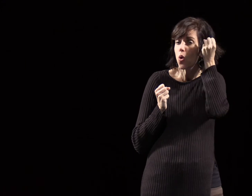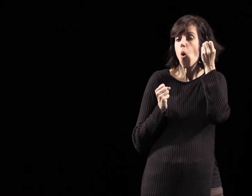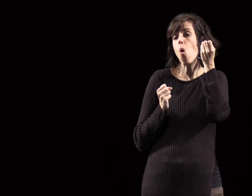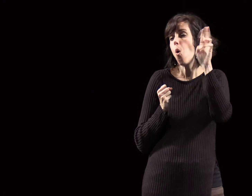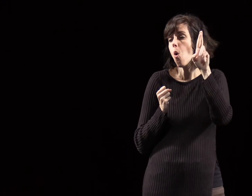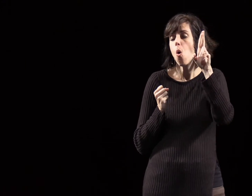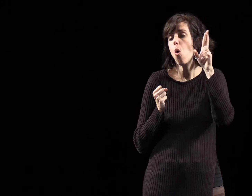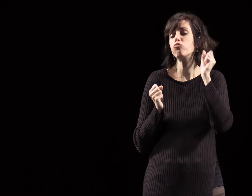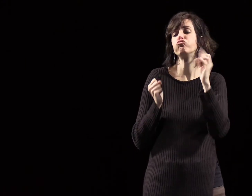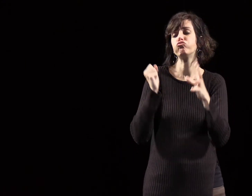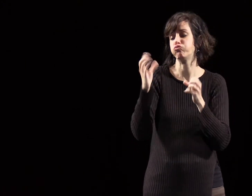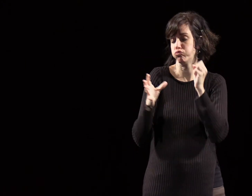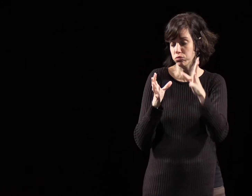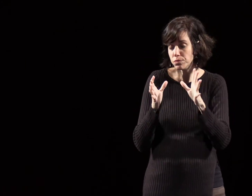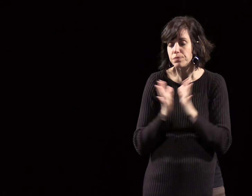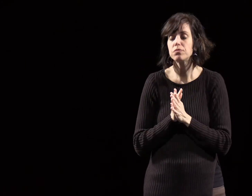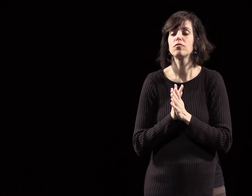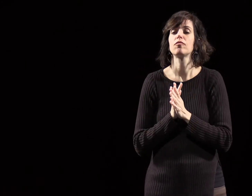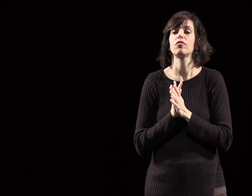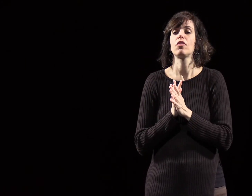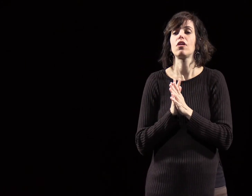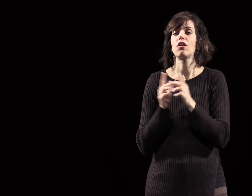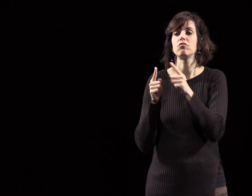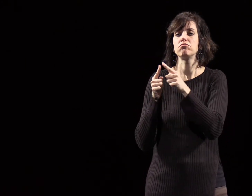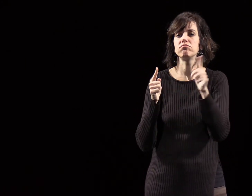and I had the piece memorized.